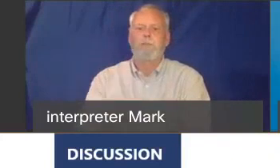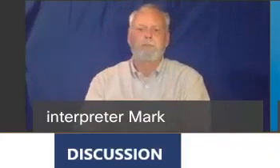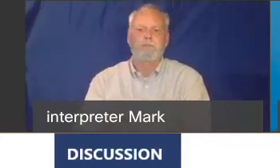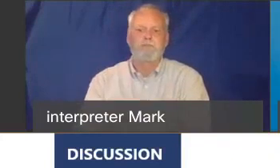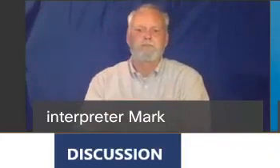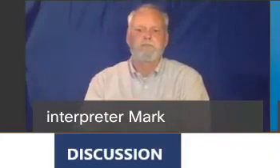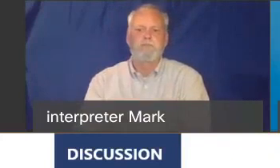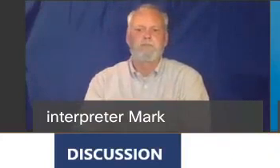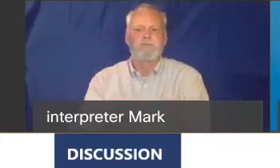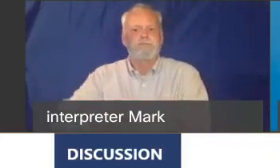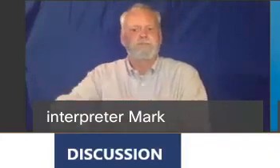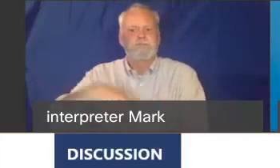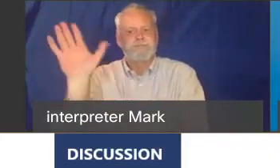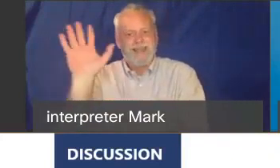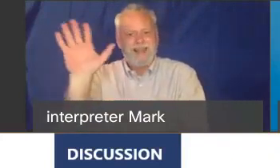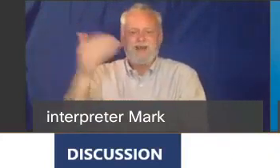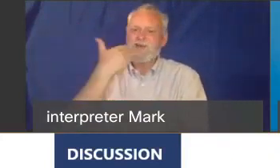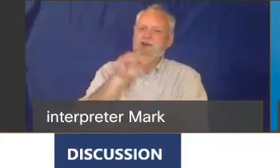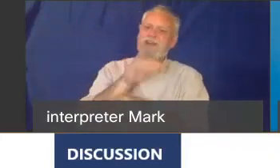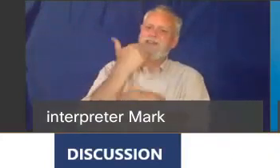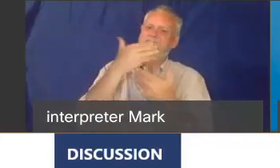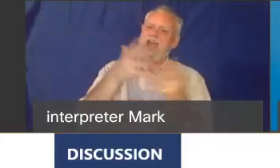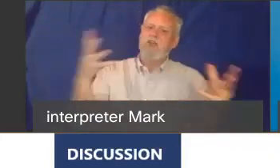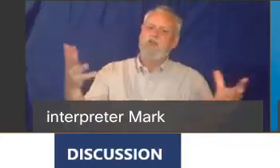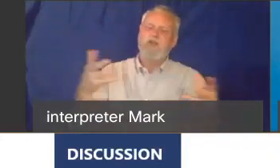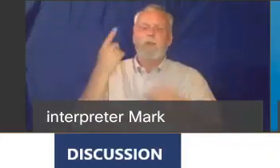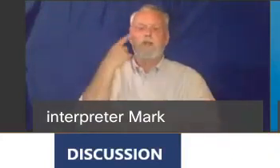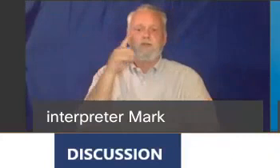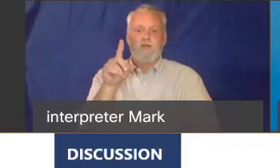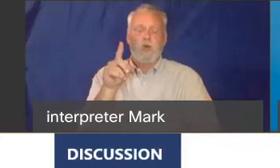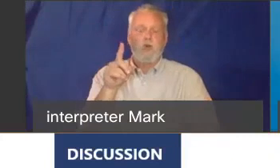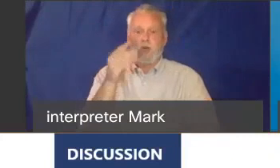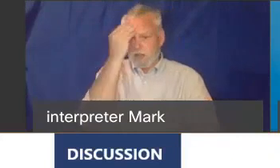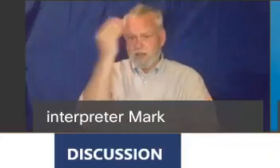Hello good evening. Thank you so much for the informative meeting.